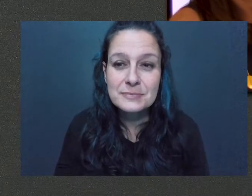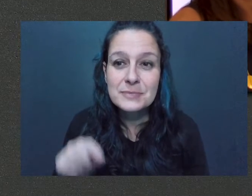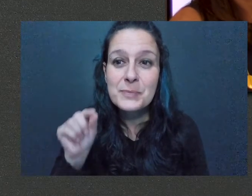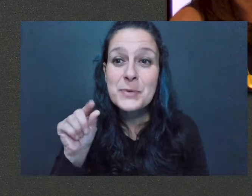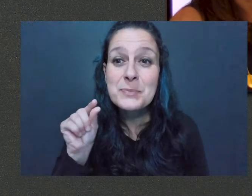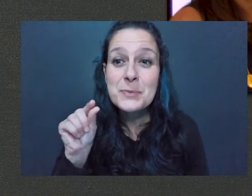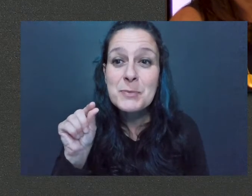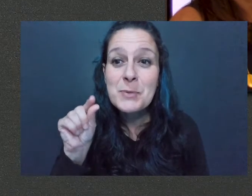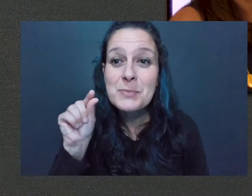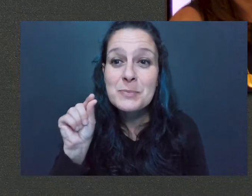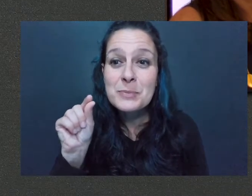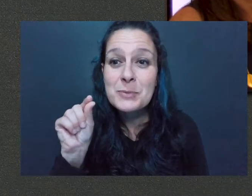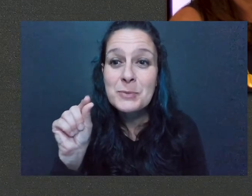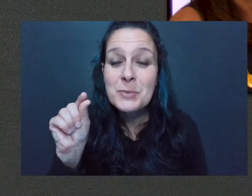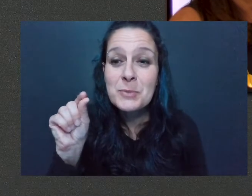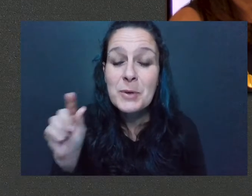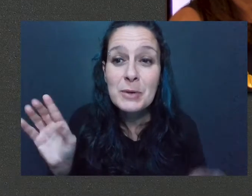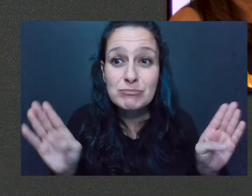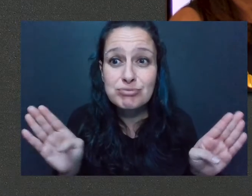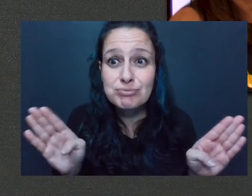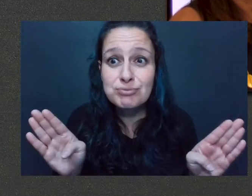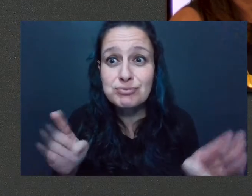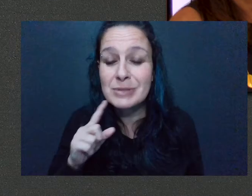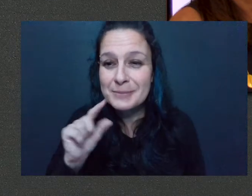[hummingbird chirping]